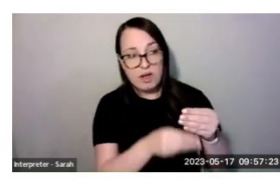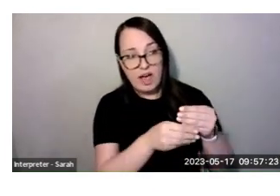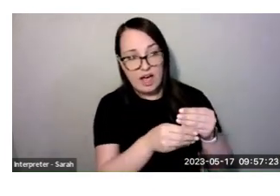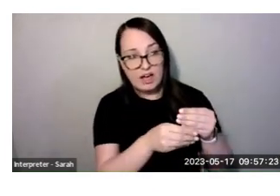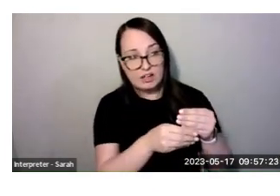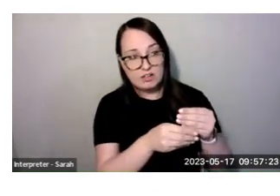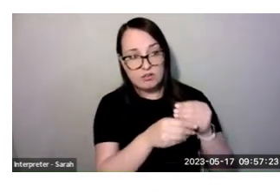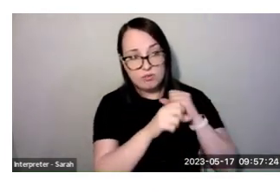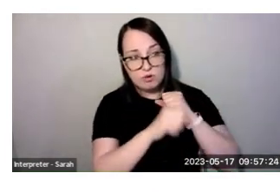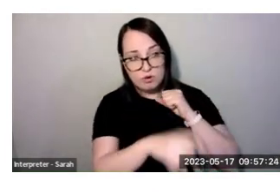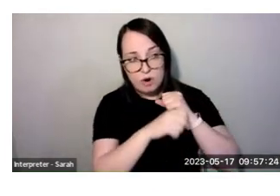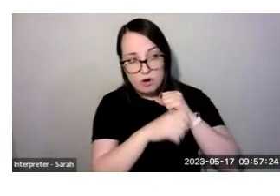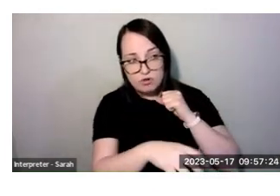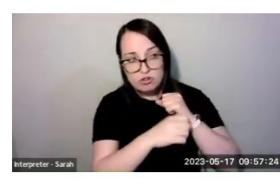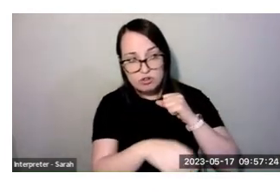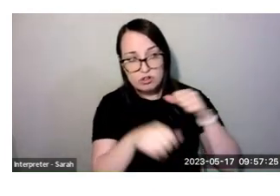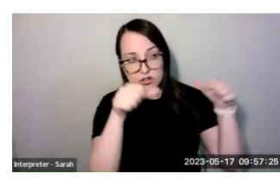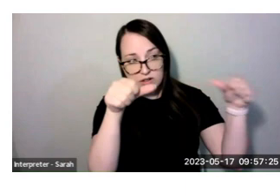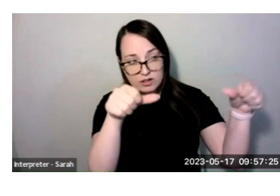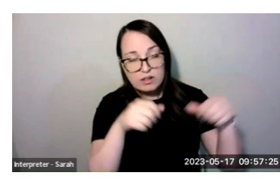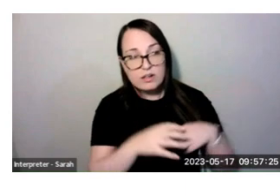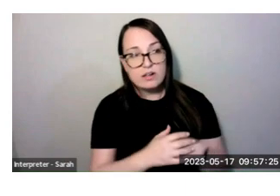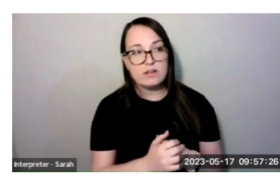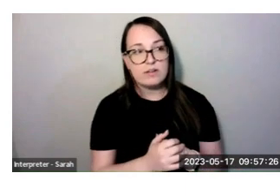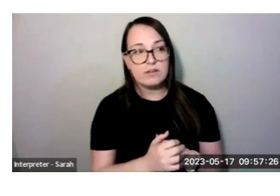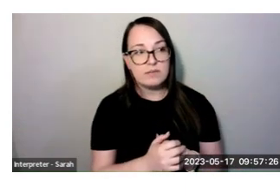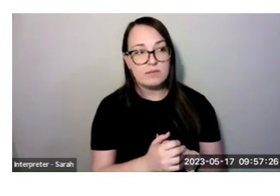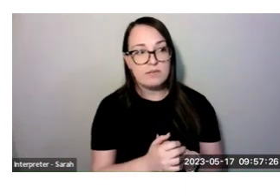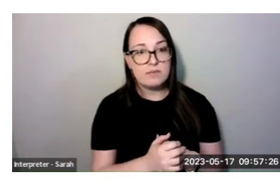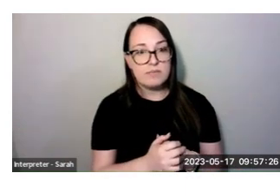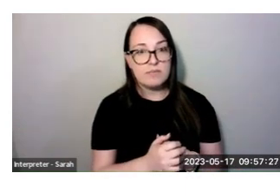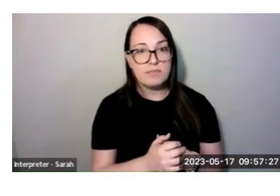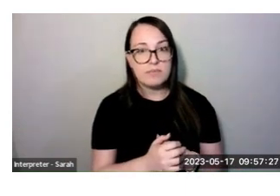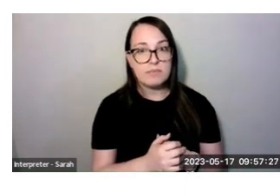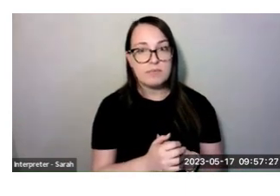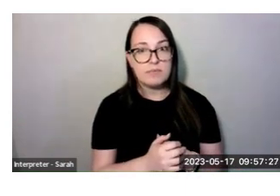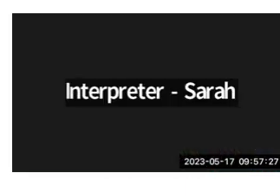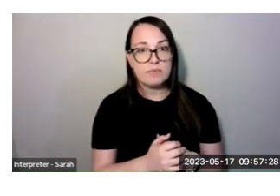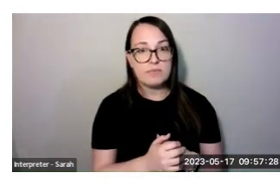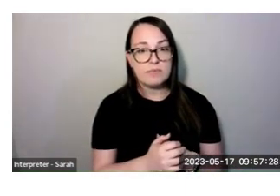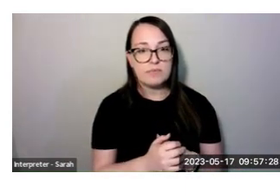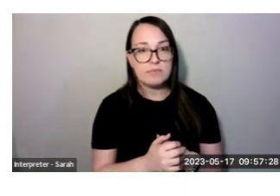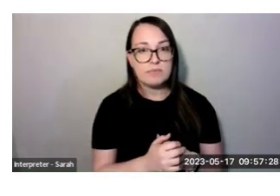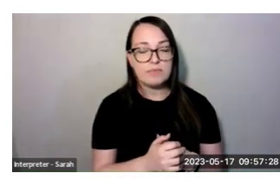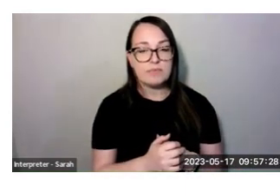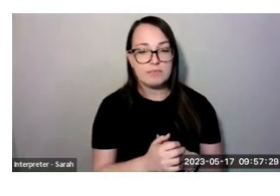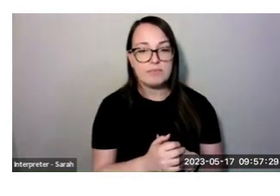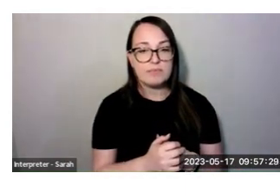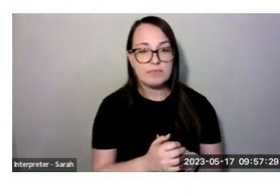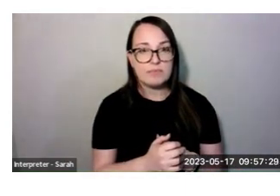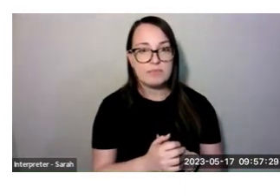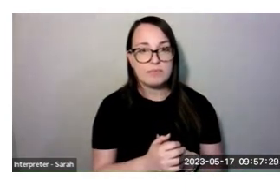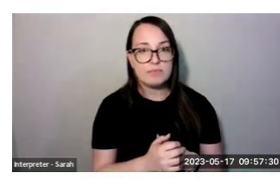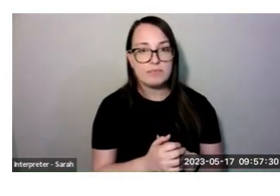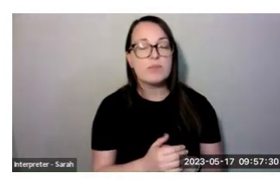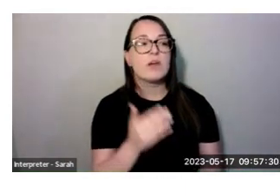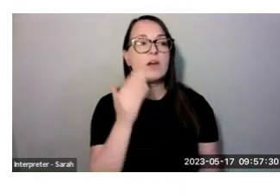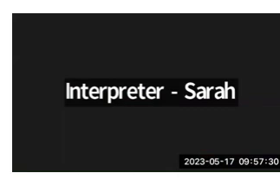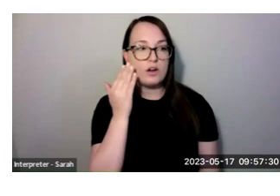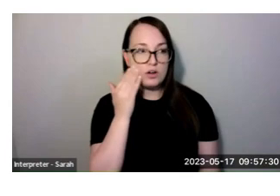event to maybe say, hey, could you add this to the brochure? You probably already do that.